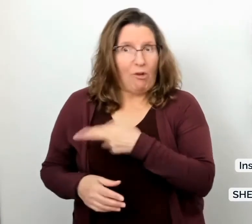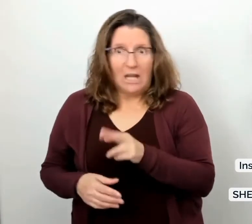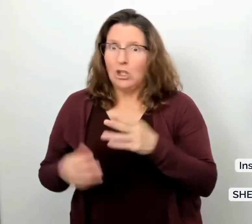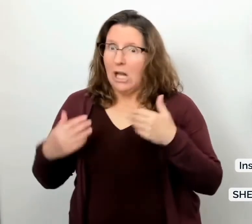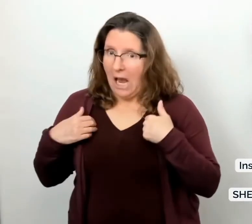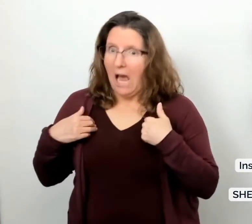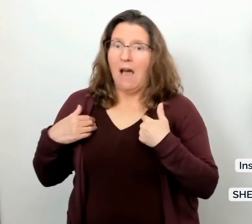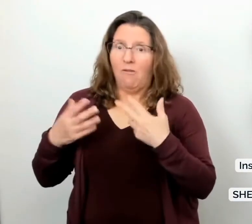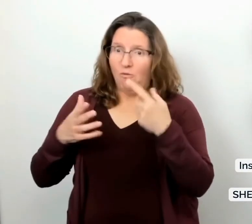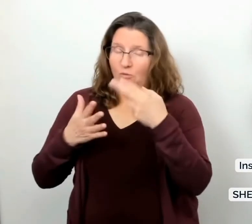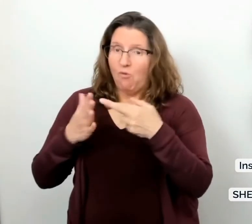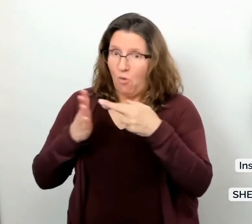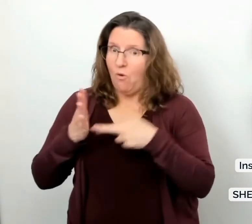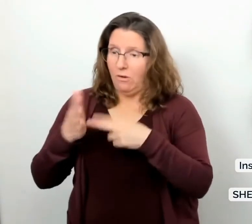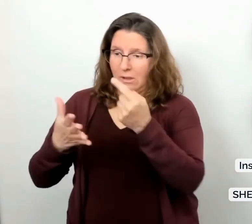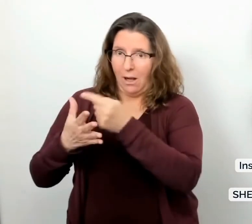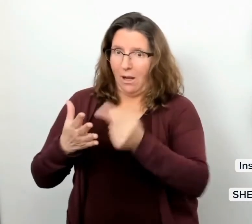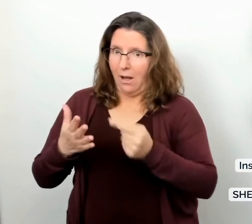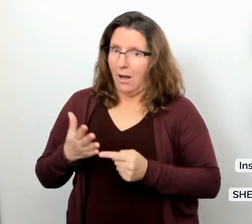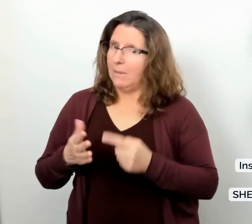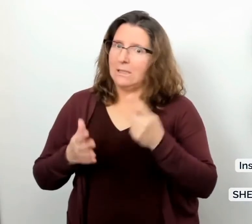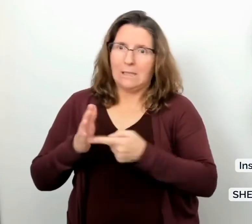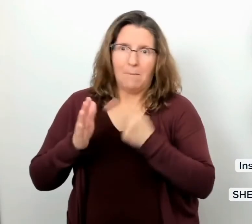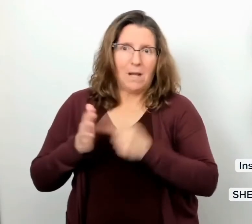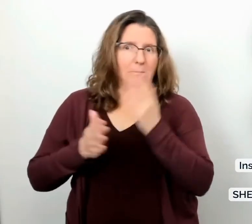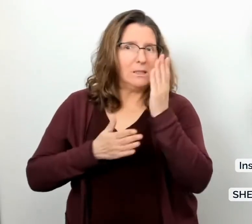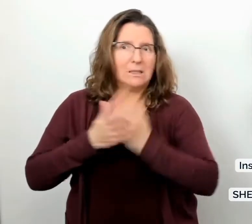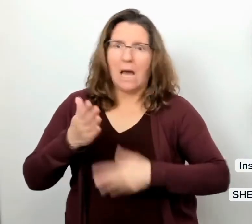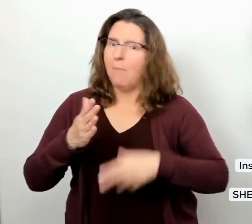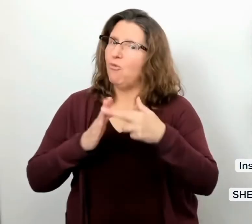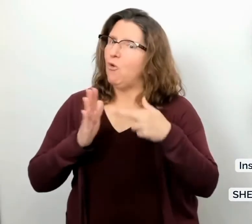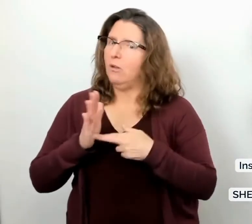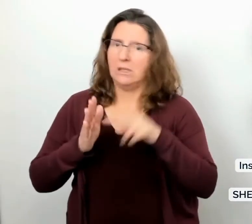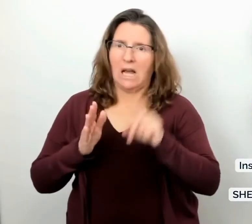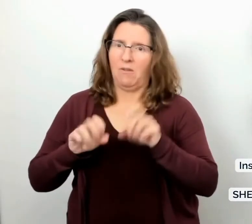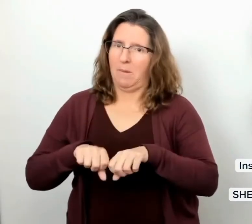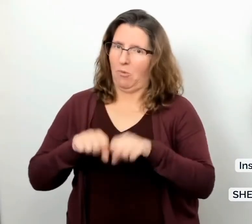I broke that "rule." The dogma of inclusion practices is not always right.